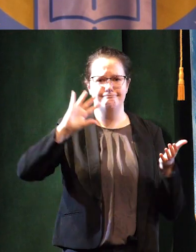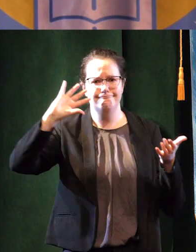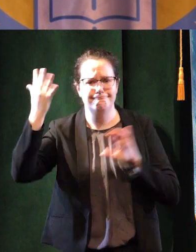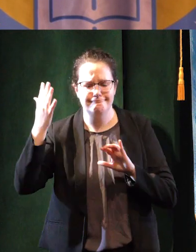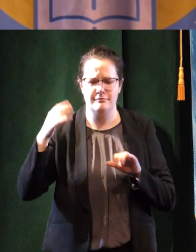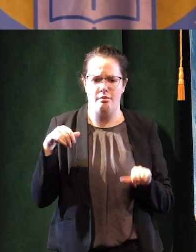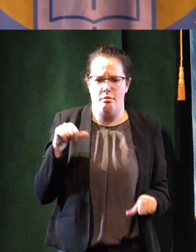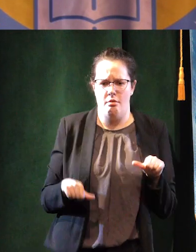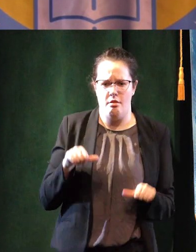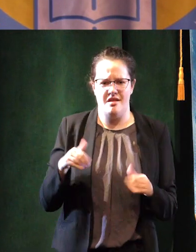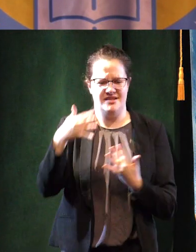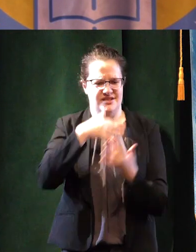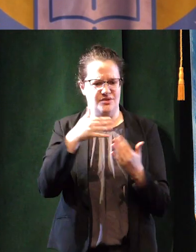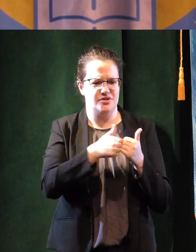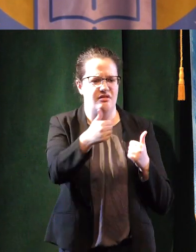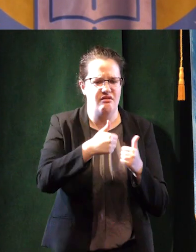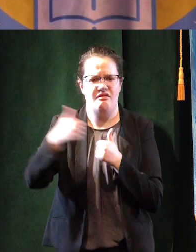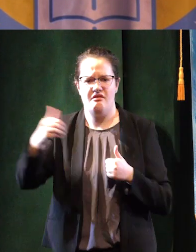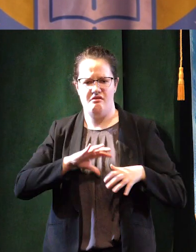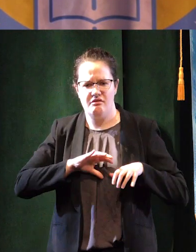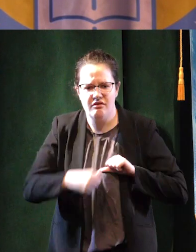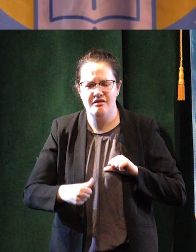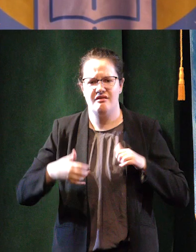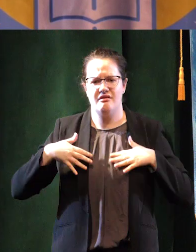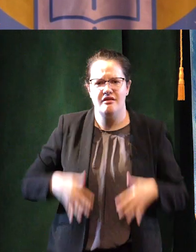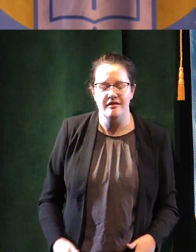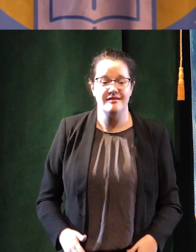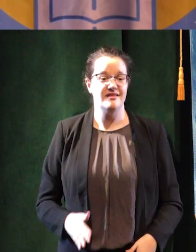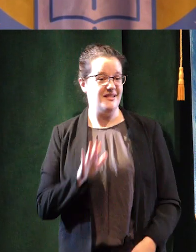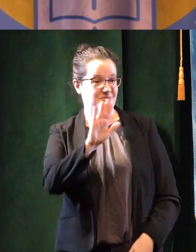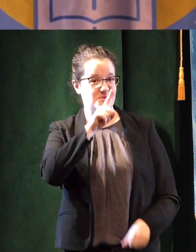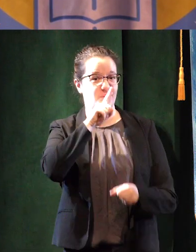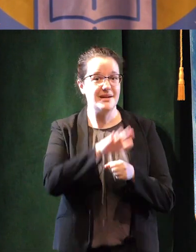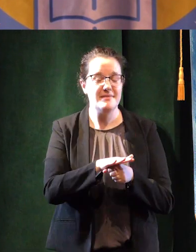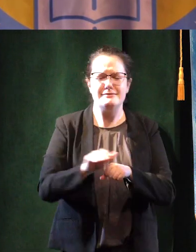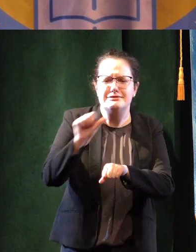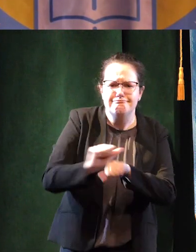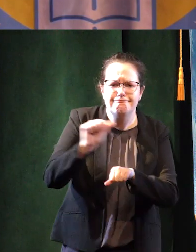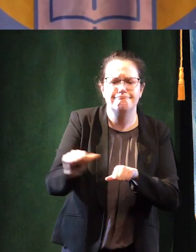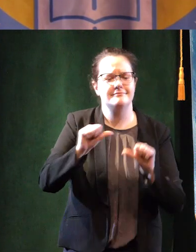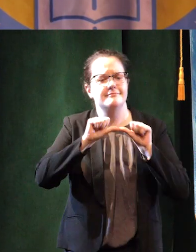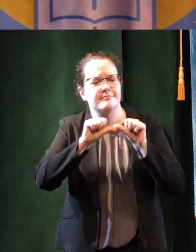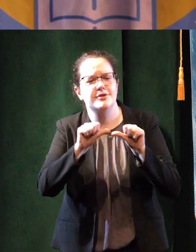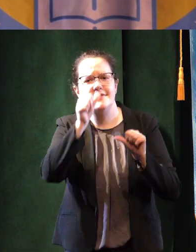and tragedy your commitment your hard work and your perseverance goes beyond